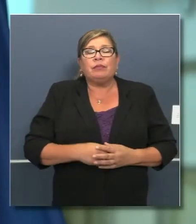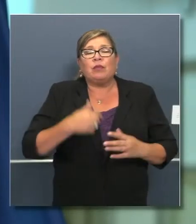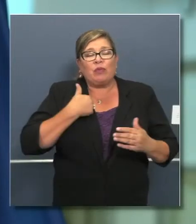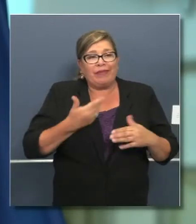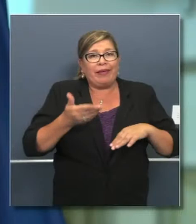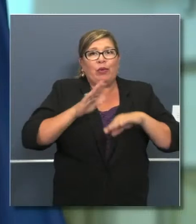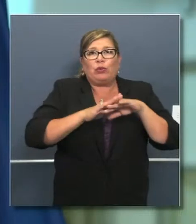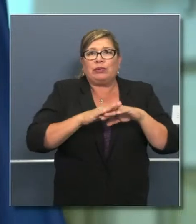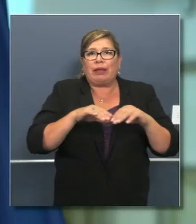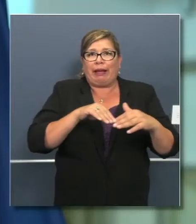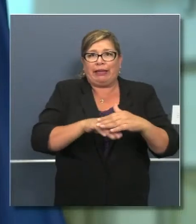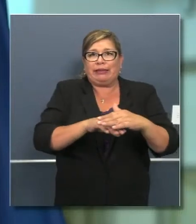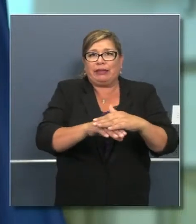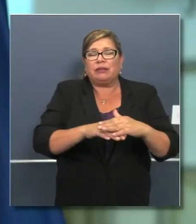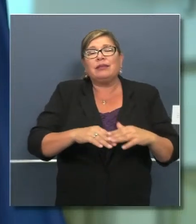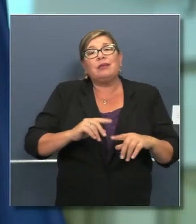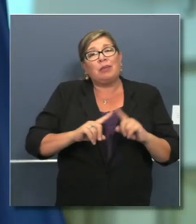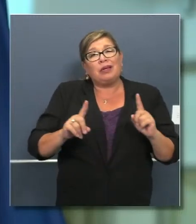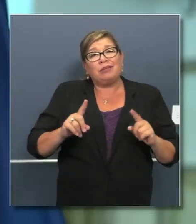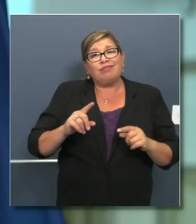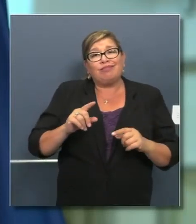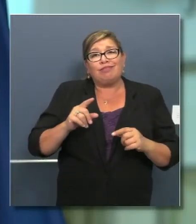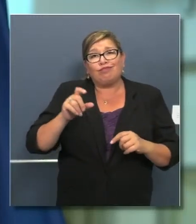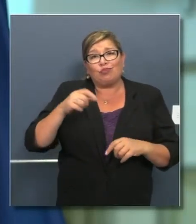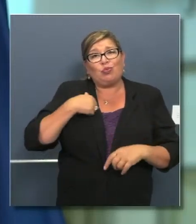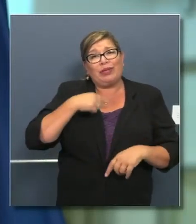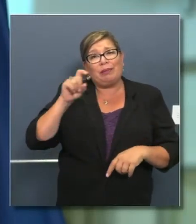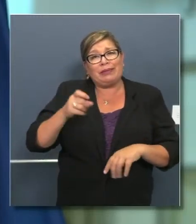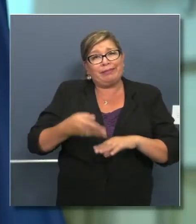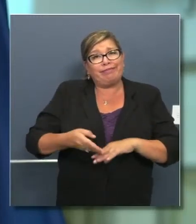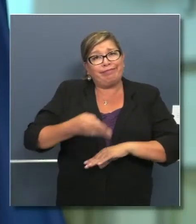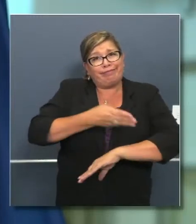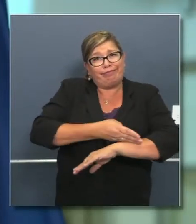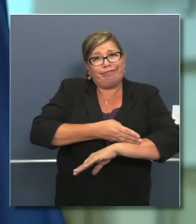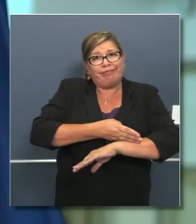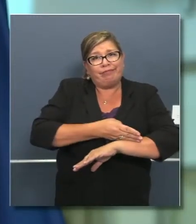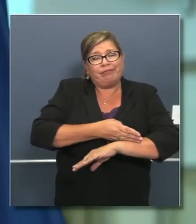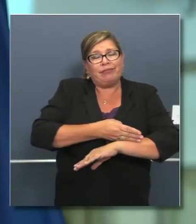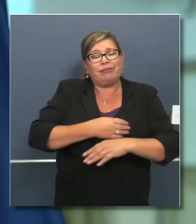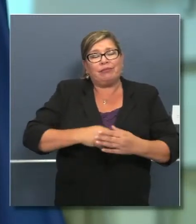have a lot more work to do I would encourage and I'm gonna get back to your question those of you